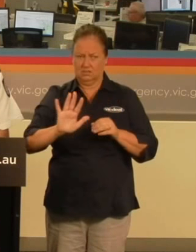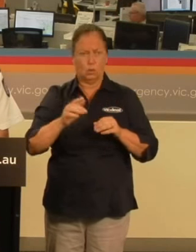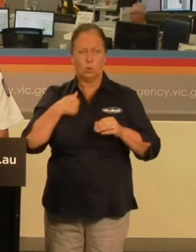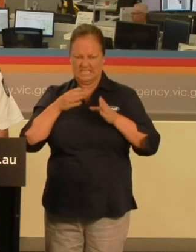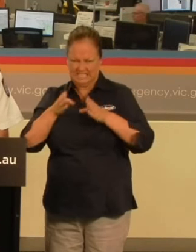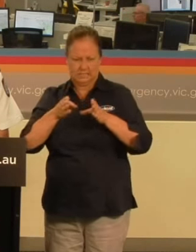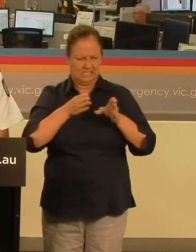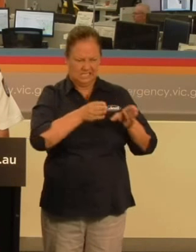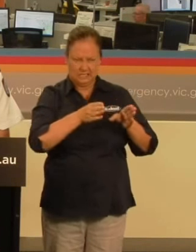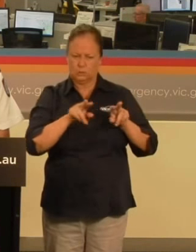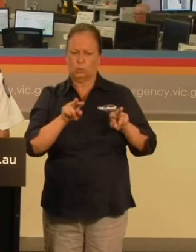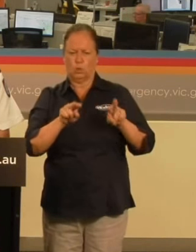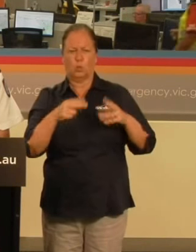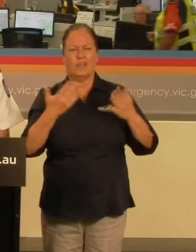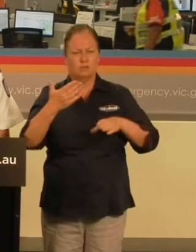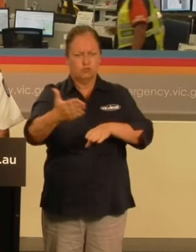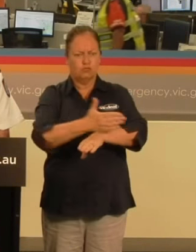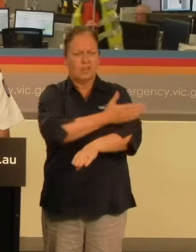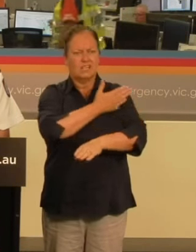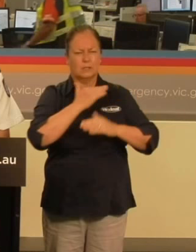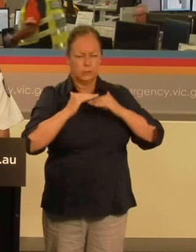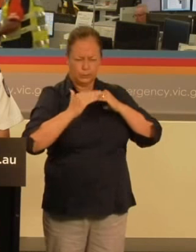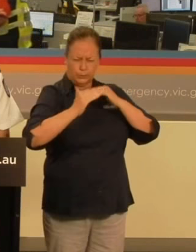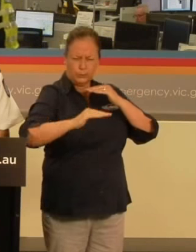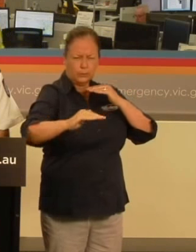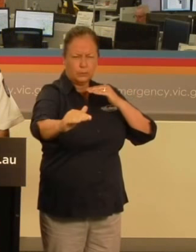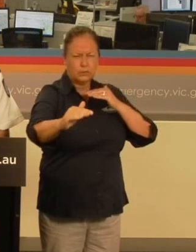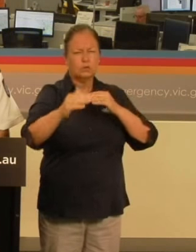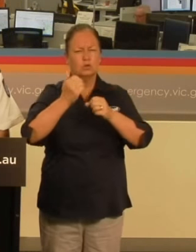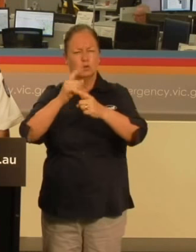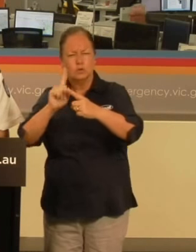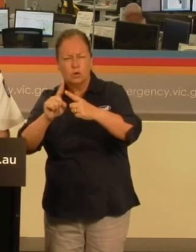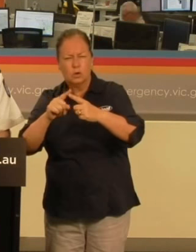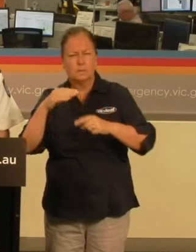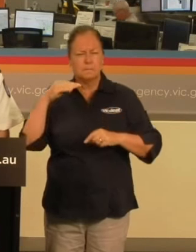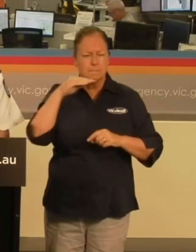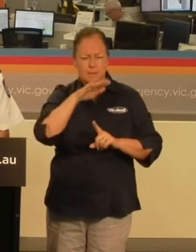grasslands in and around Geelong, Melbourne, and as I said Werribee right back to